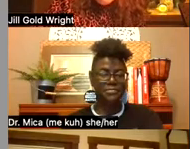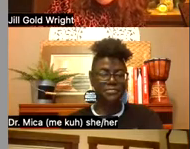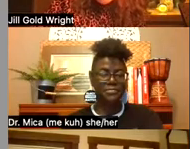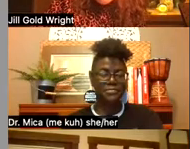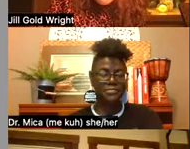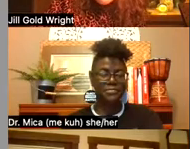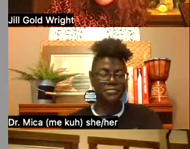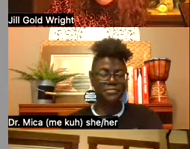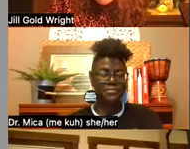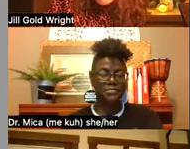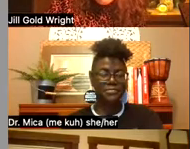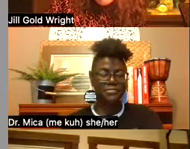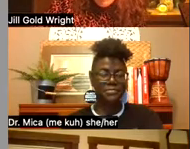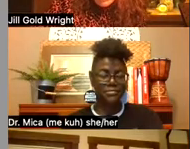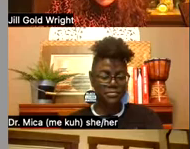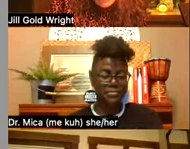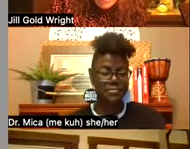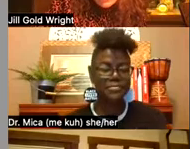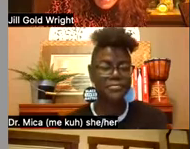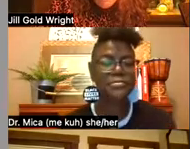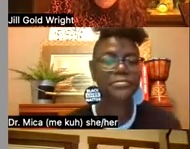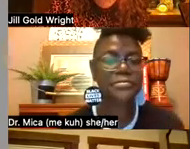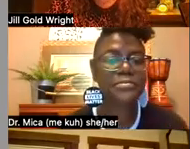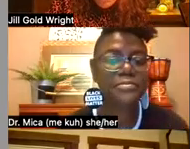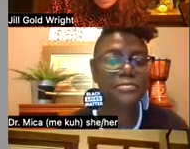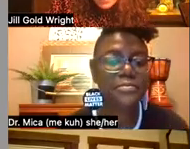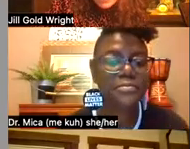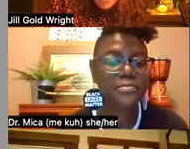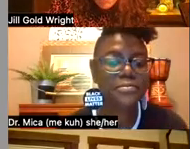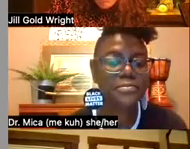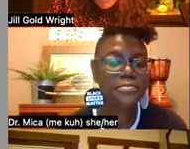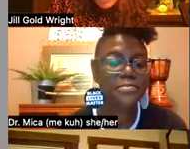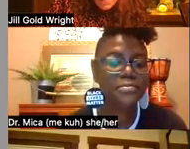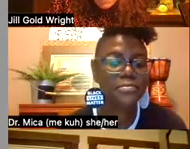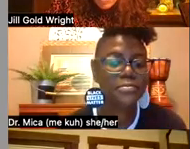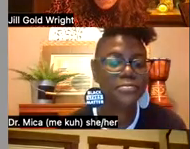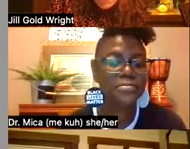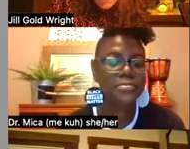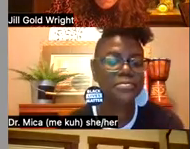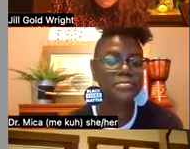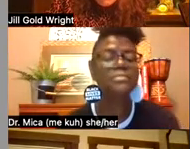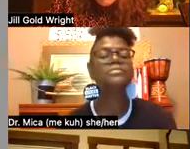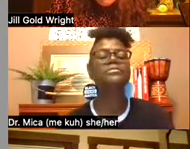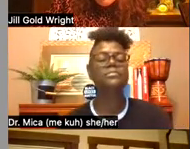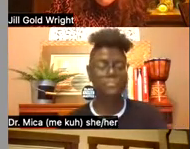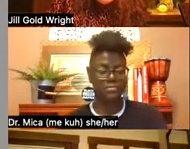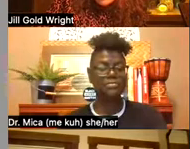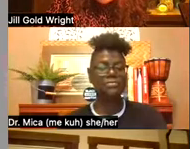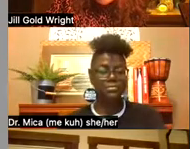20:06:47 This sater table actually has a full piece of horse radish here that's actually